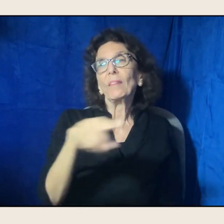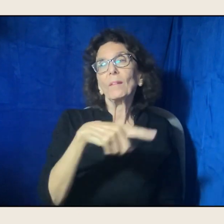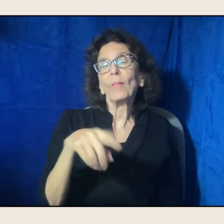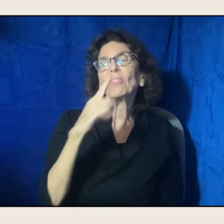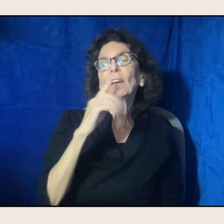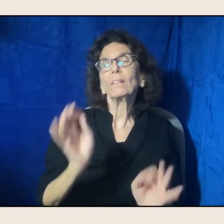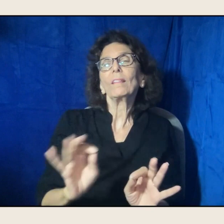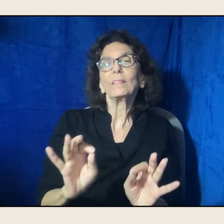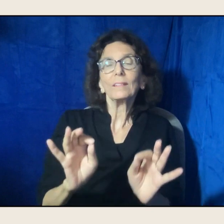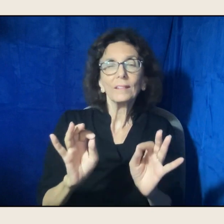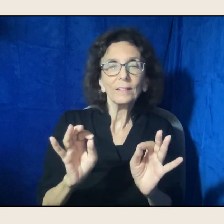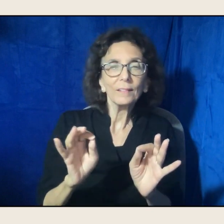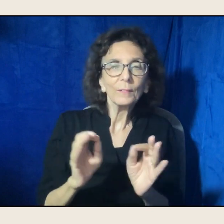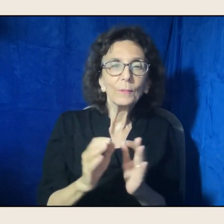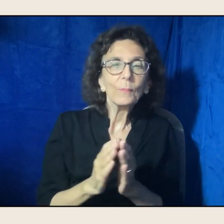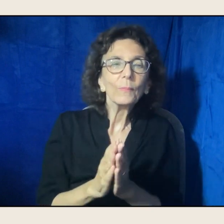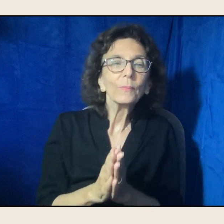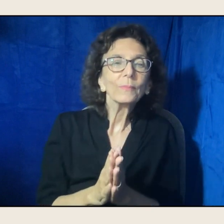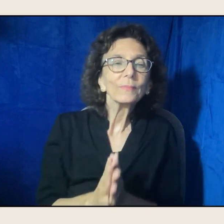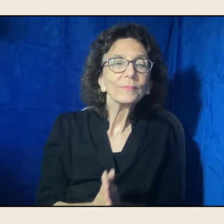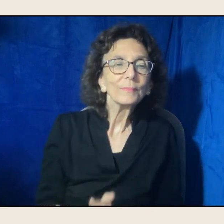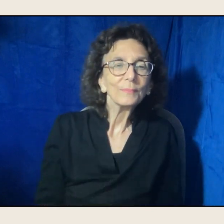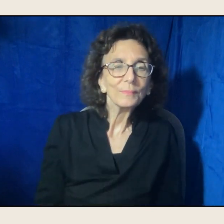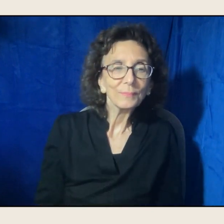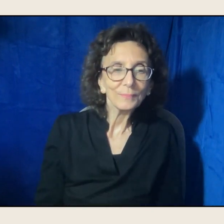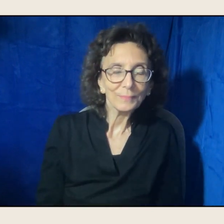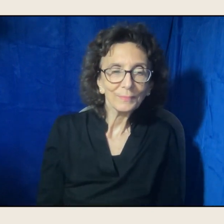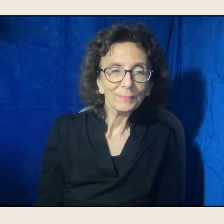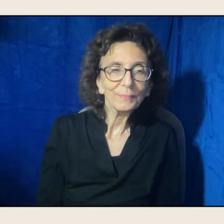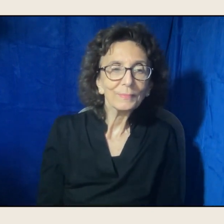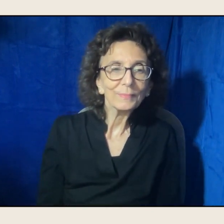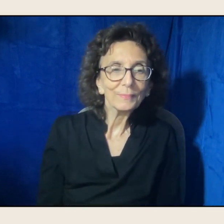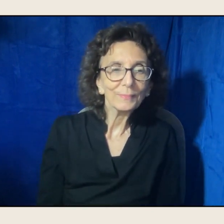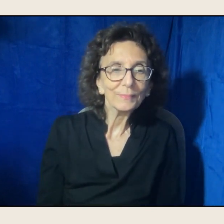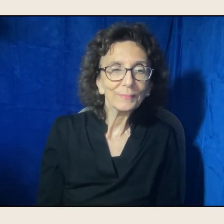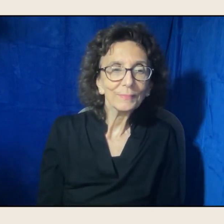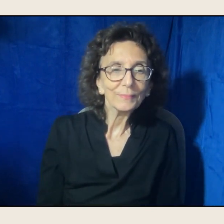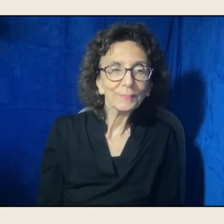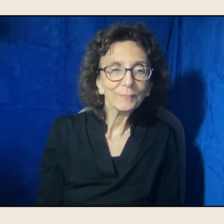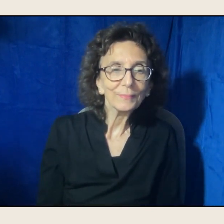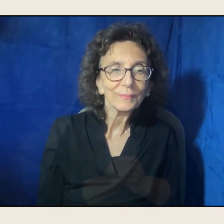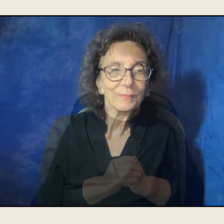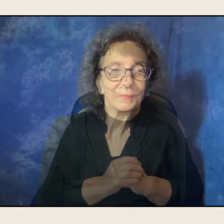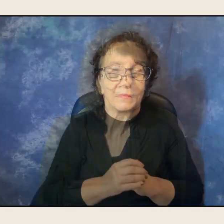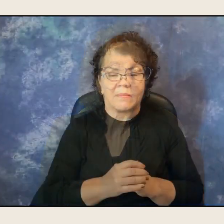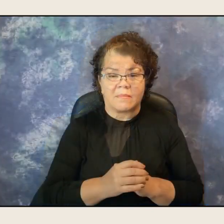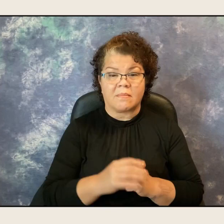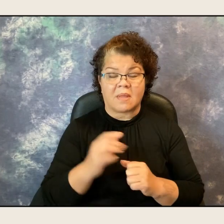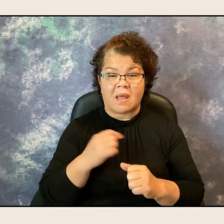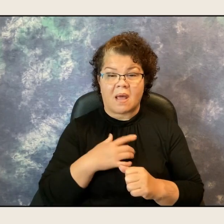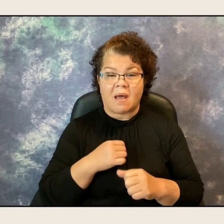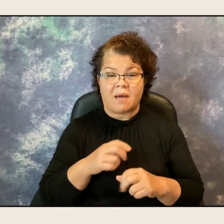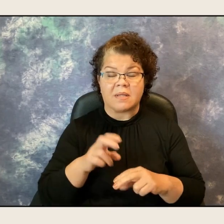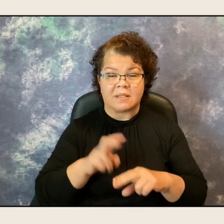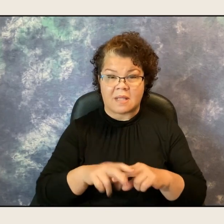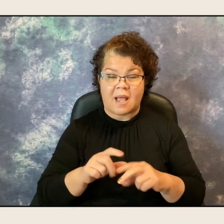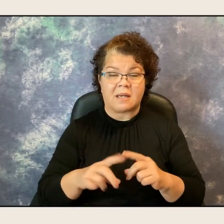a couple of years back, and one of the questions was, well, how do we get people in the south, and people in fly over America